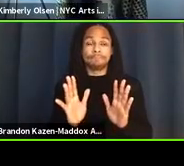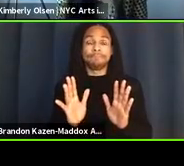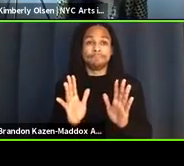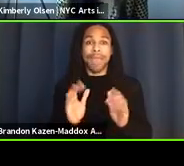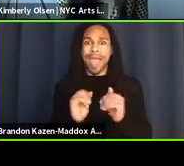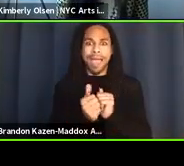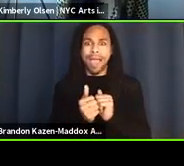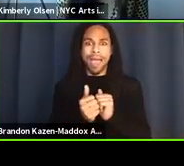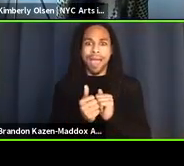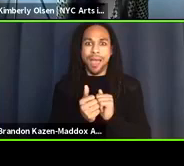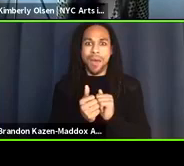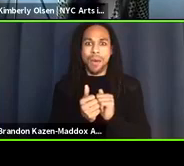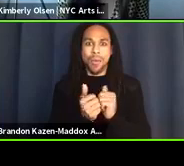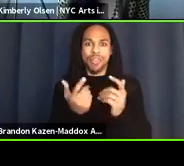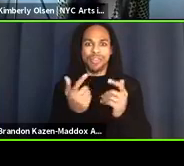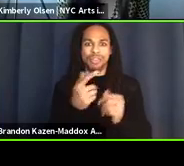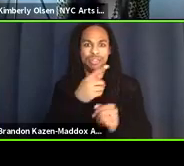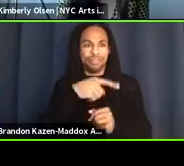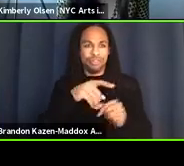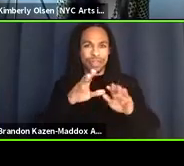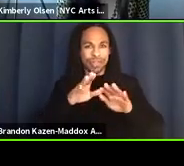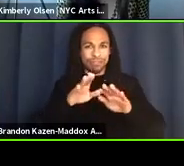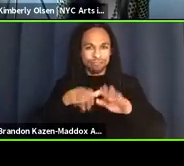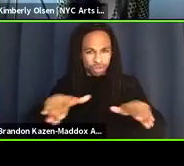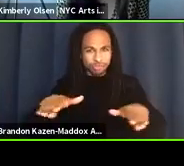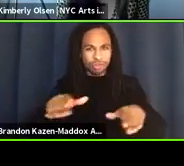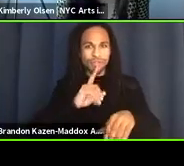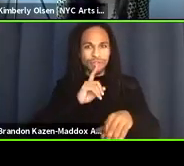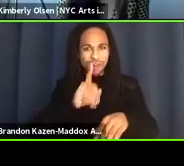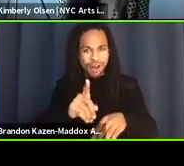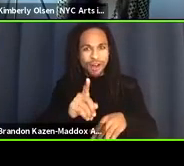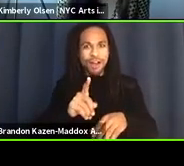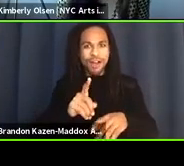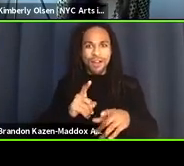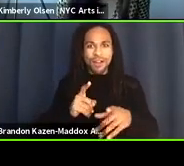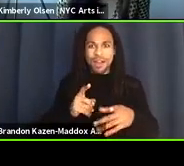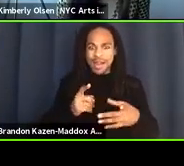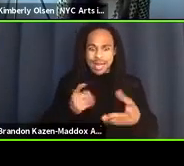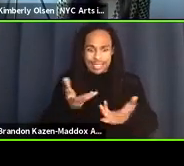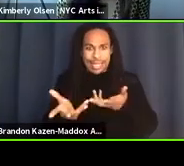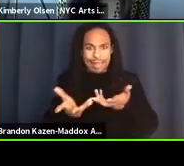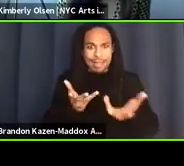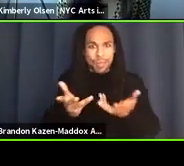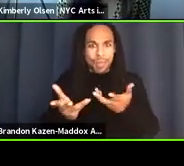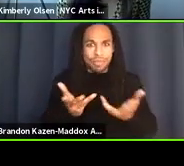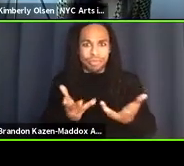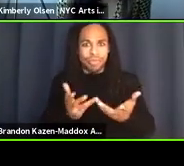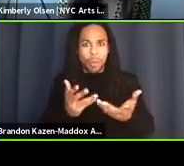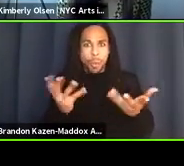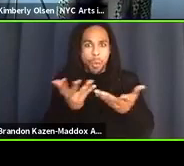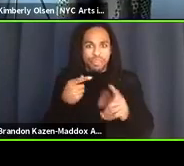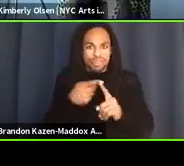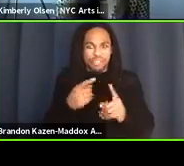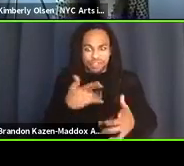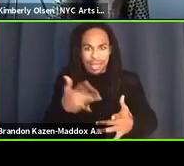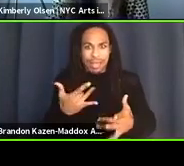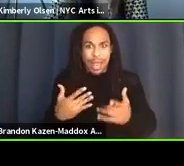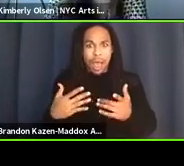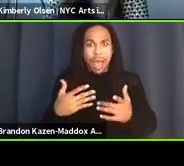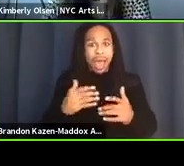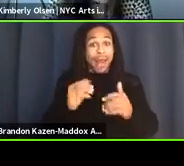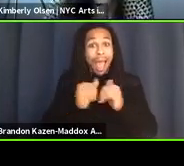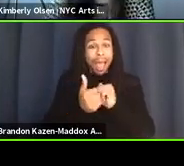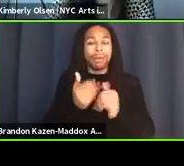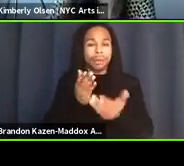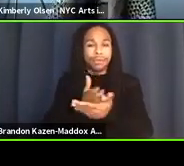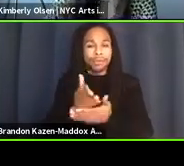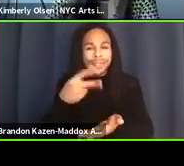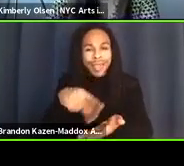solo videos, 10 seconds or 12 seconds of solos from kids from first grade to 12th grade,